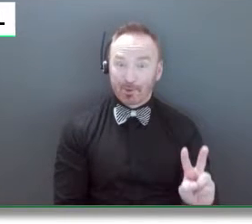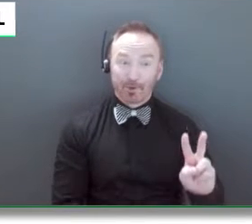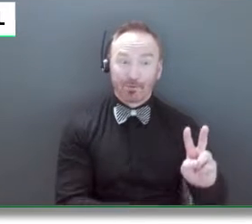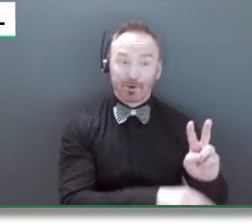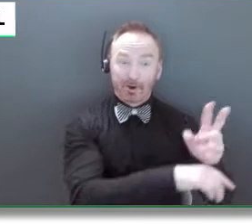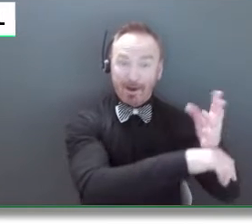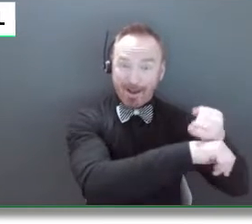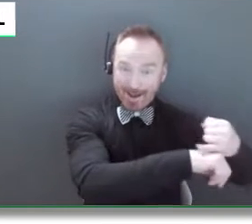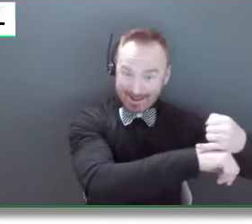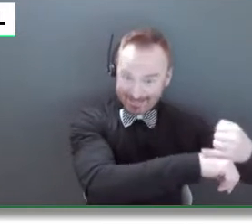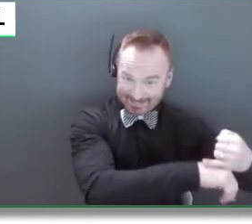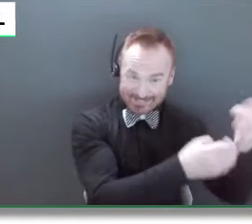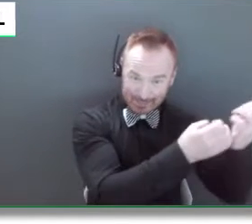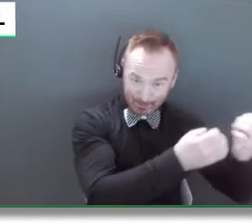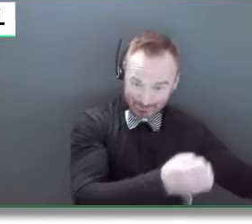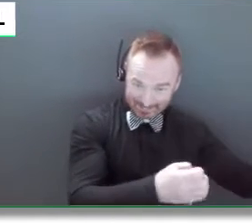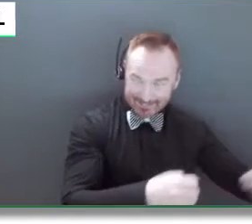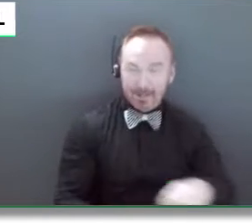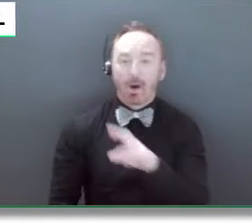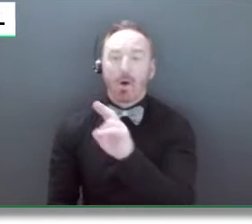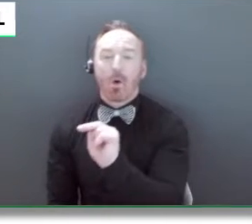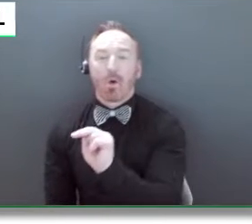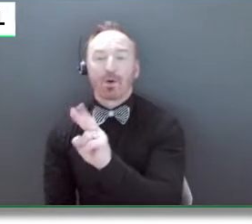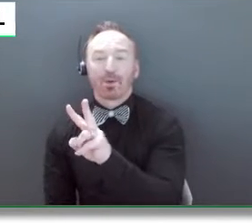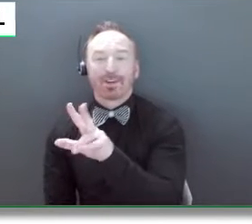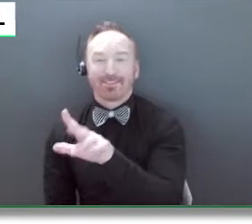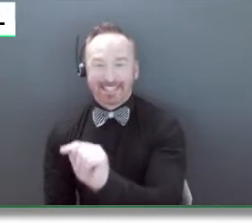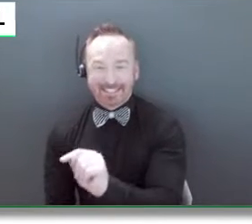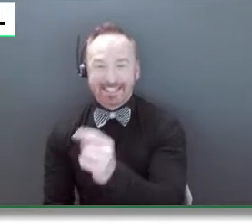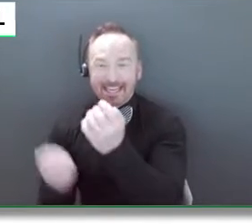up in Nunavut but it would be provided in the same way.